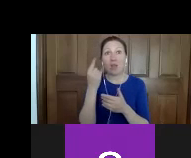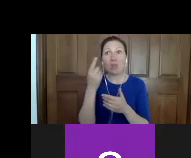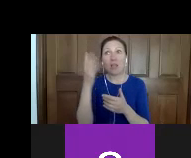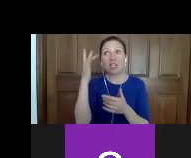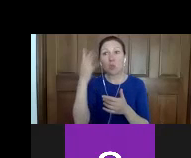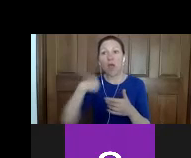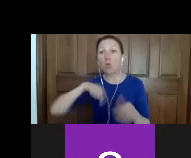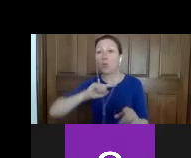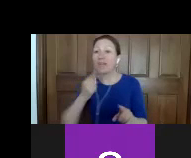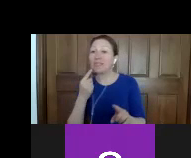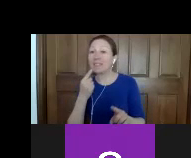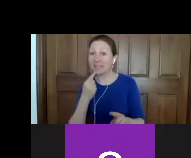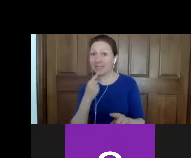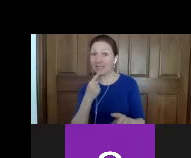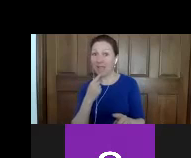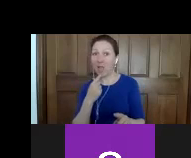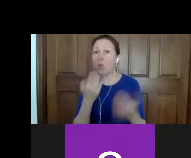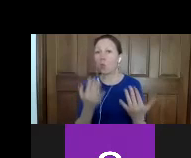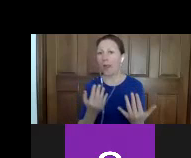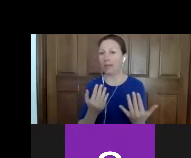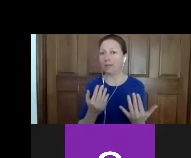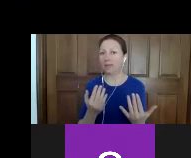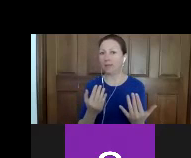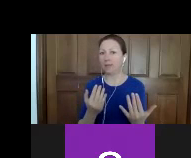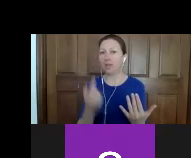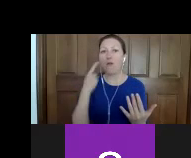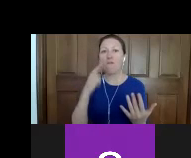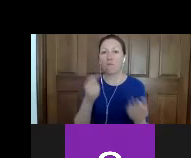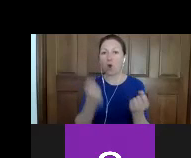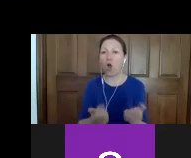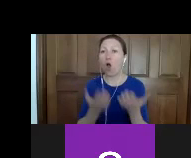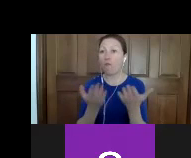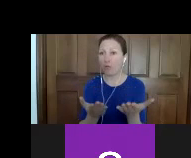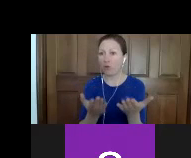offer for an in person interview. Because really, a lawyer would have a hard time proving